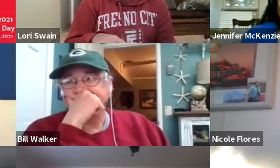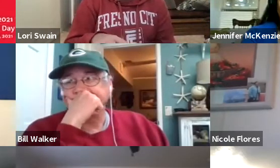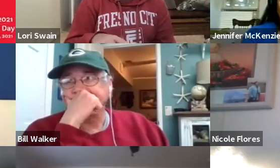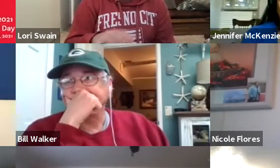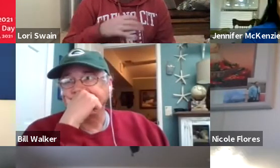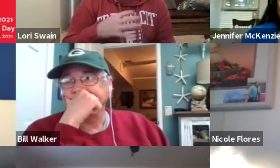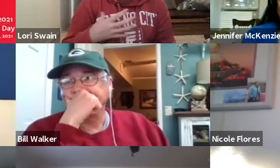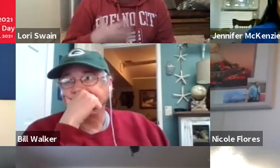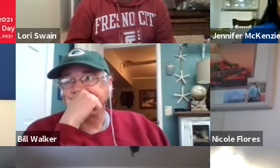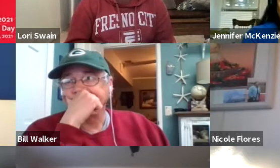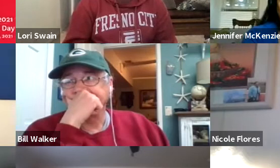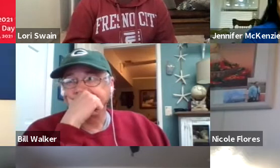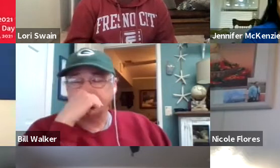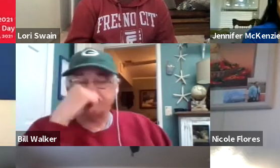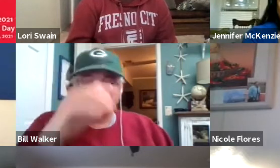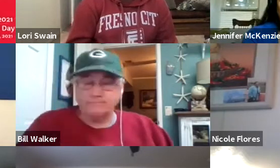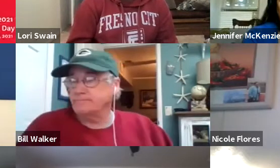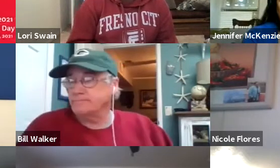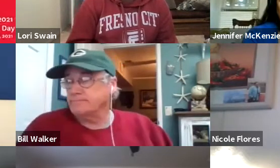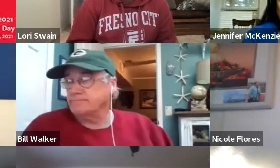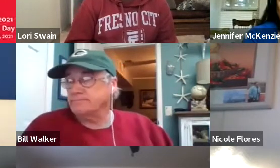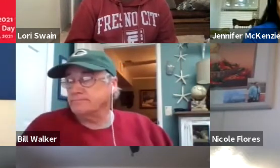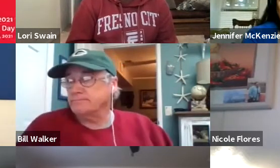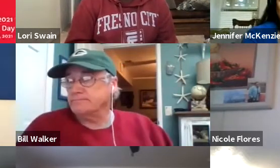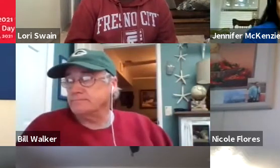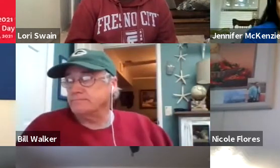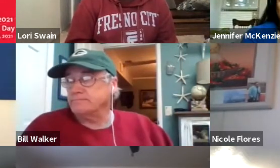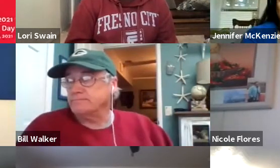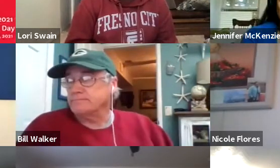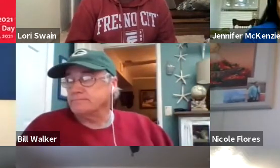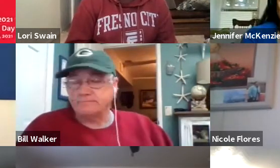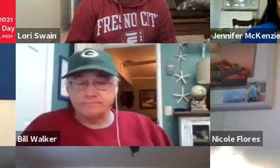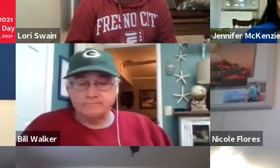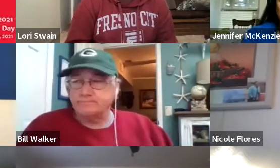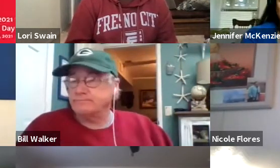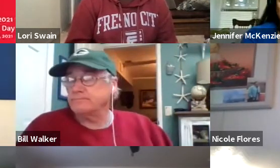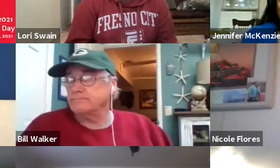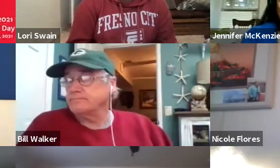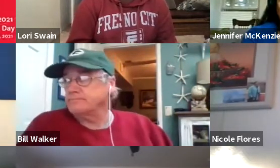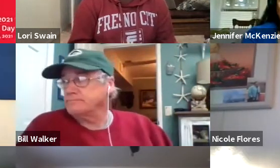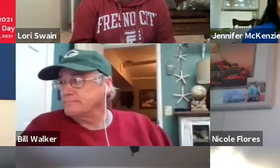faculty and asking, like, what the relevance of the classes again, is this leading to a skill that's going to help the student get a